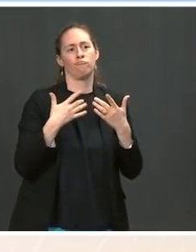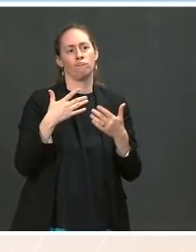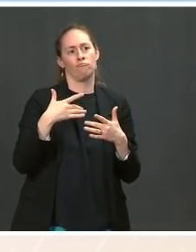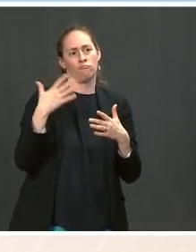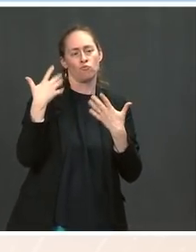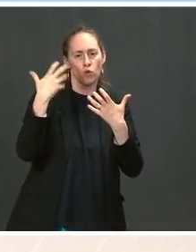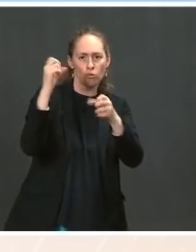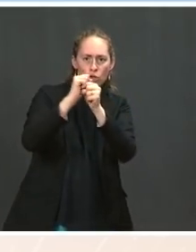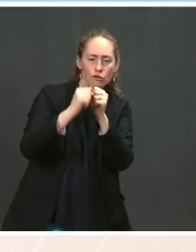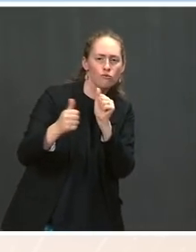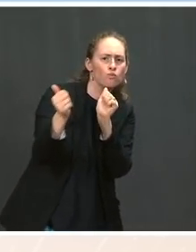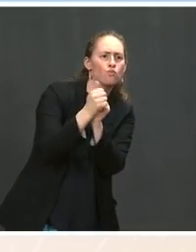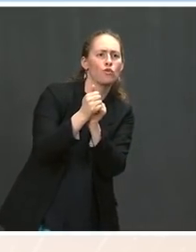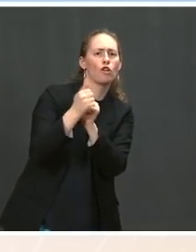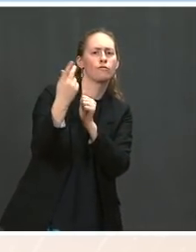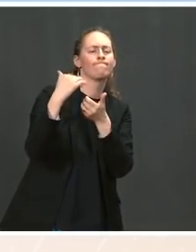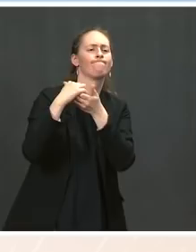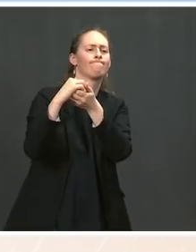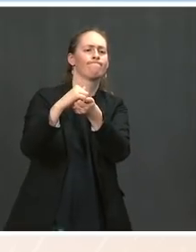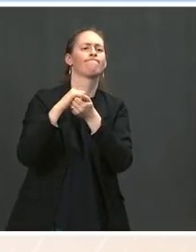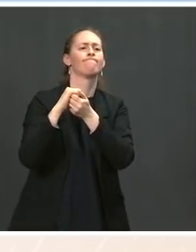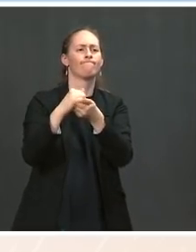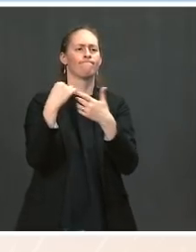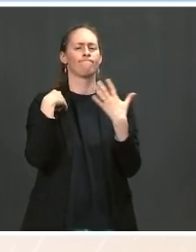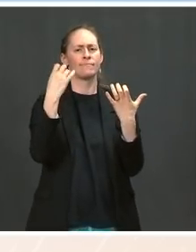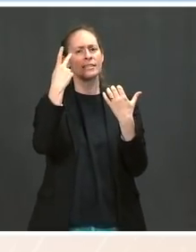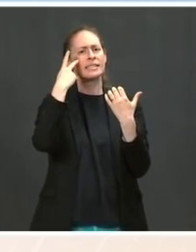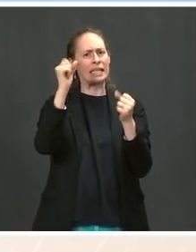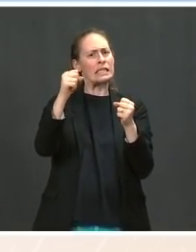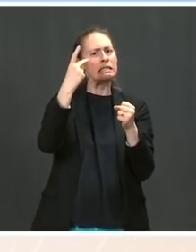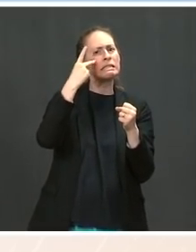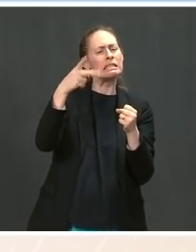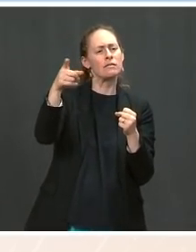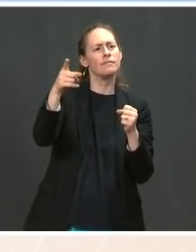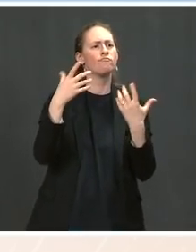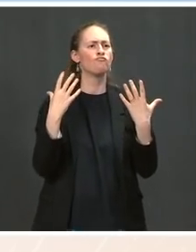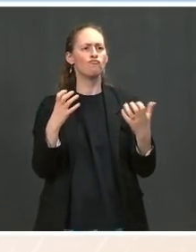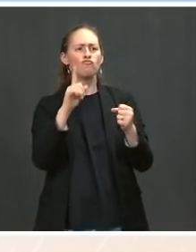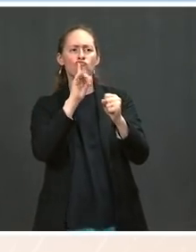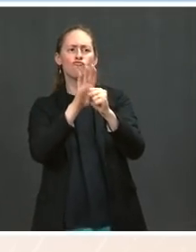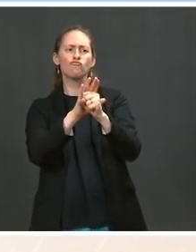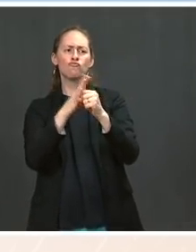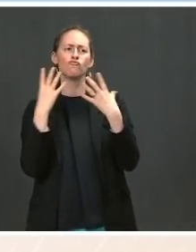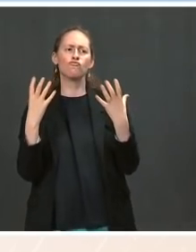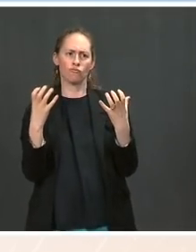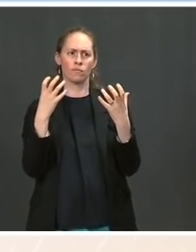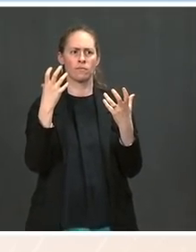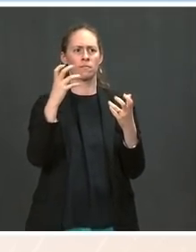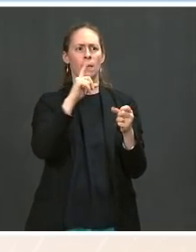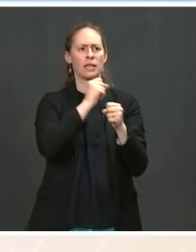We do want to see a clear commitment to ending illegal deforestation, tangible steps to increase effective enforcement